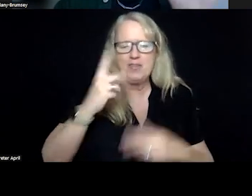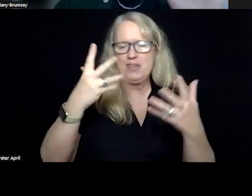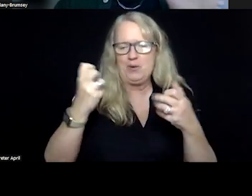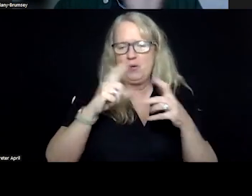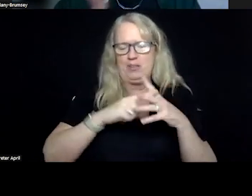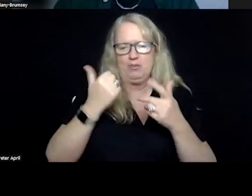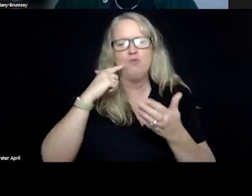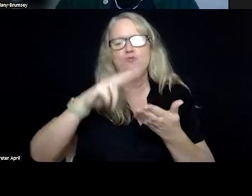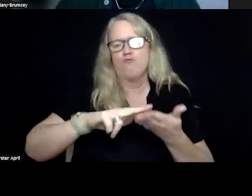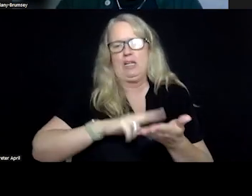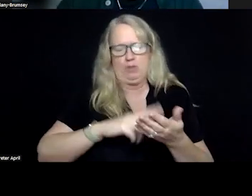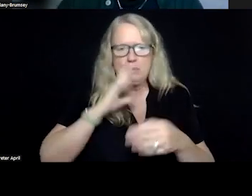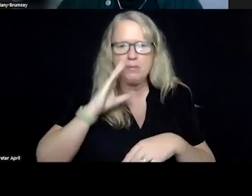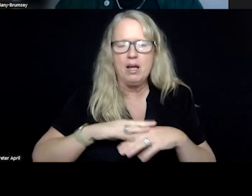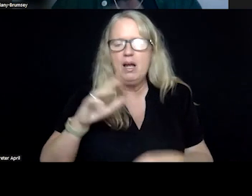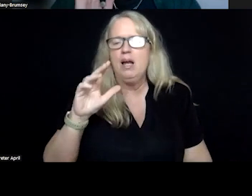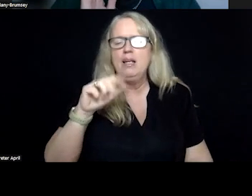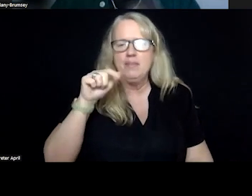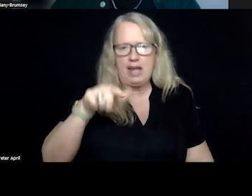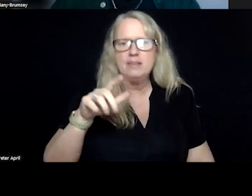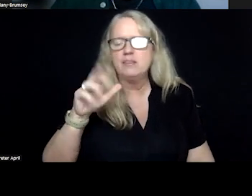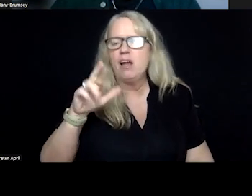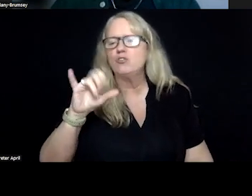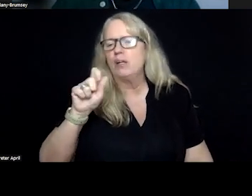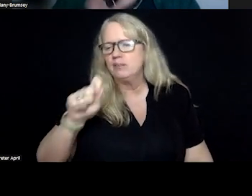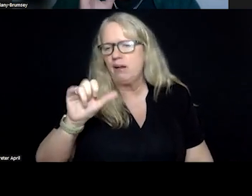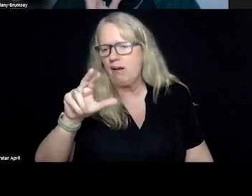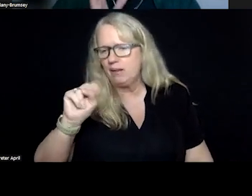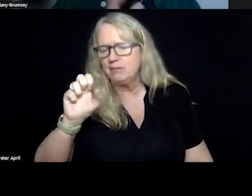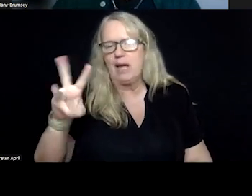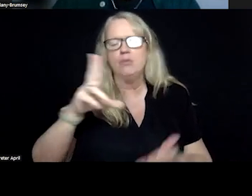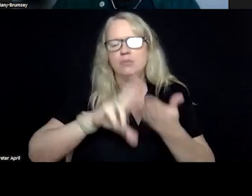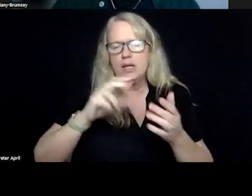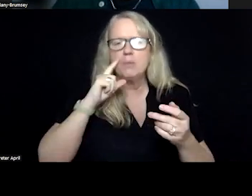ALL OF THIS IS ON THE WEBSITE AS LONG AS THE NEWS LETTERS AND